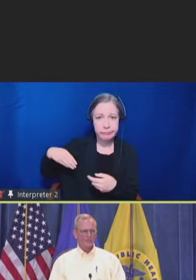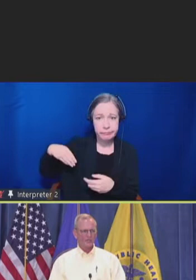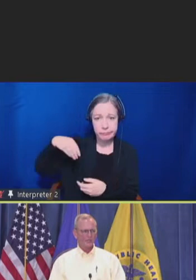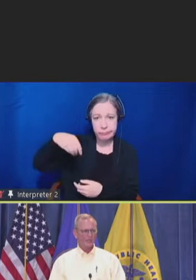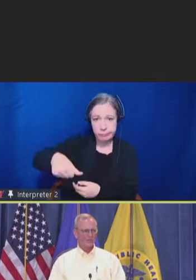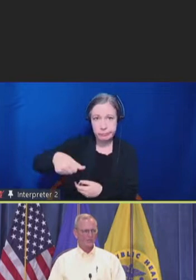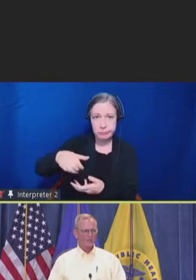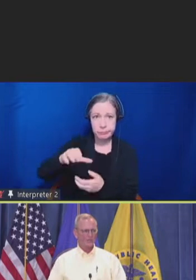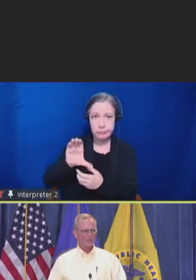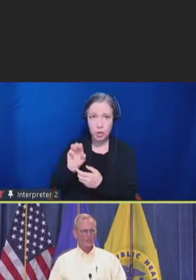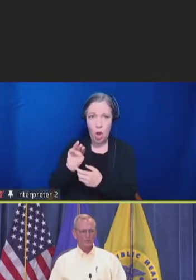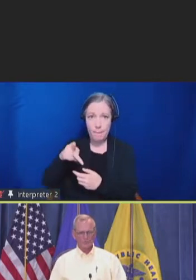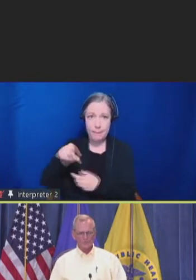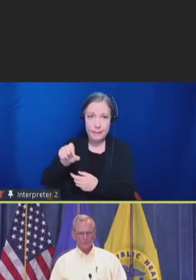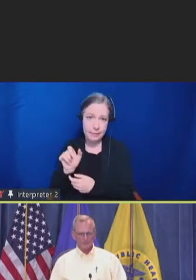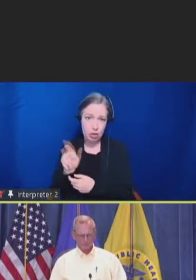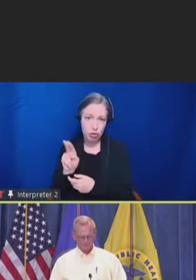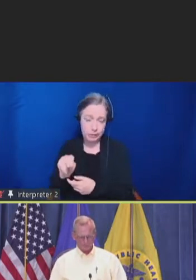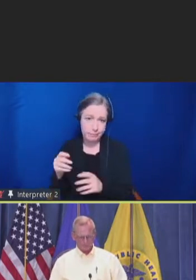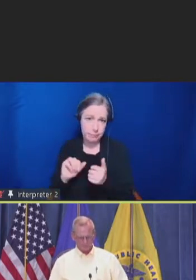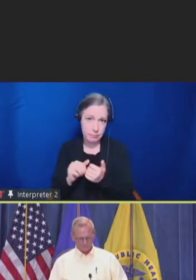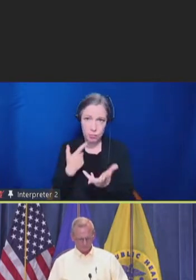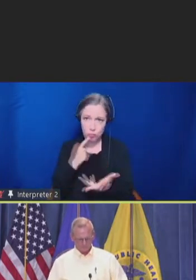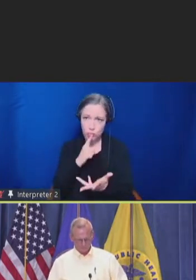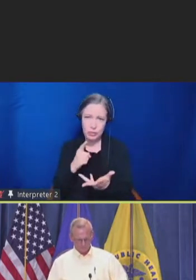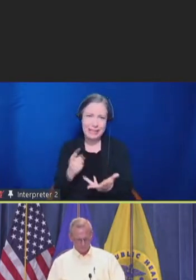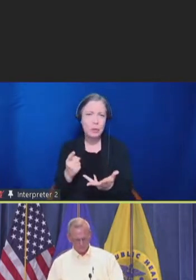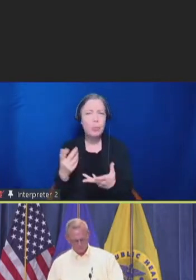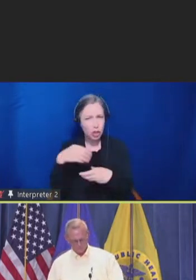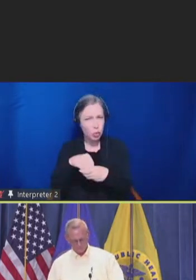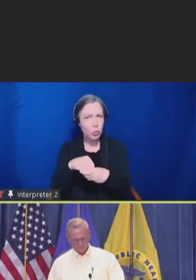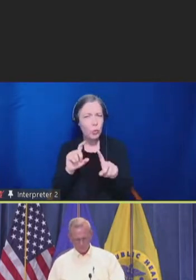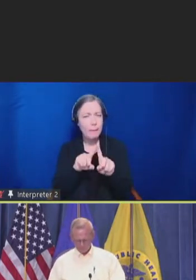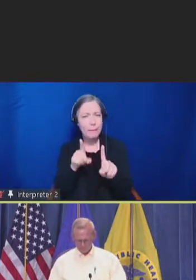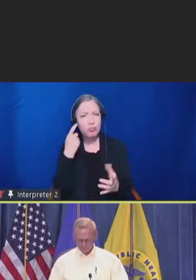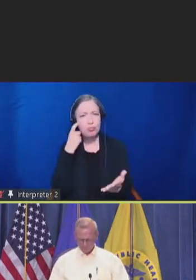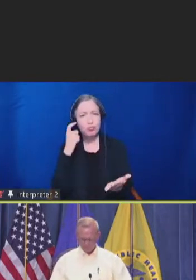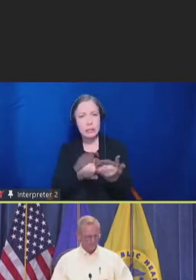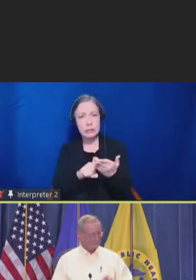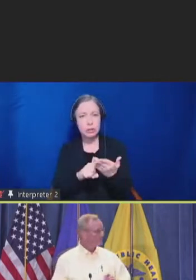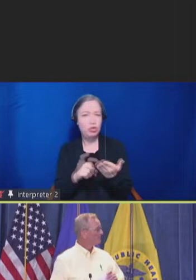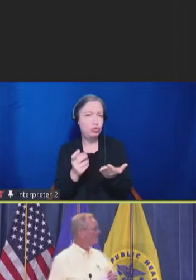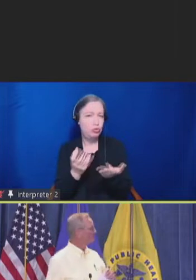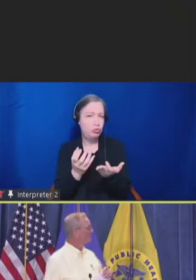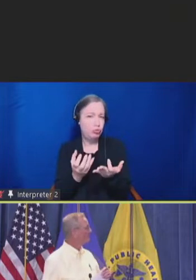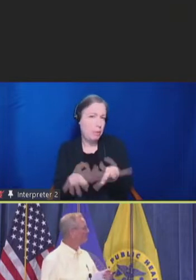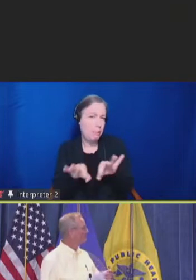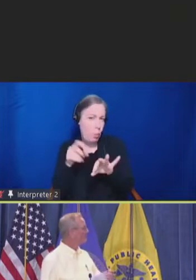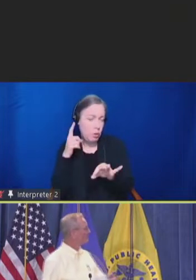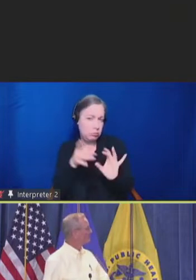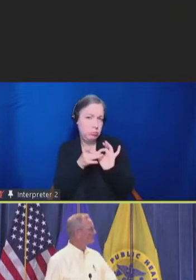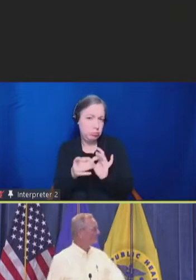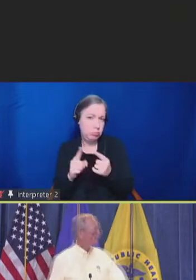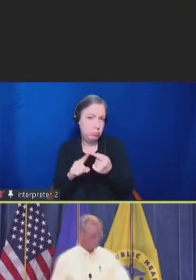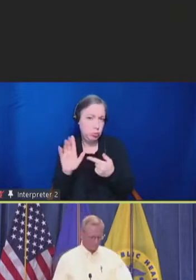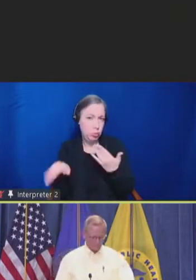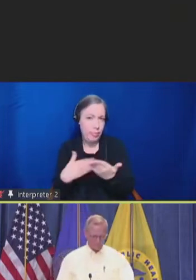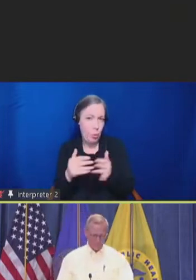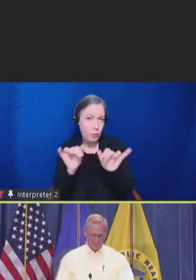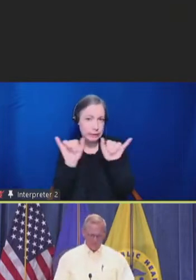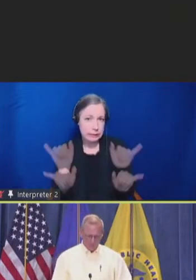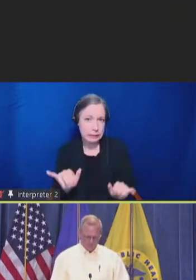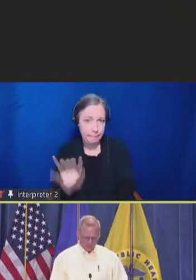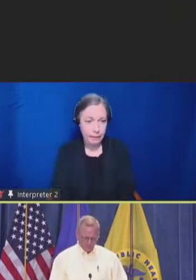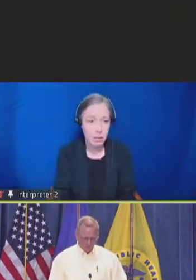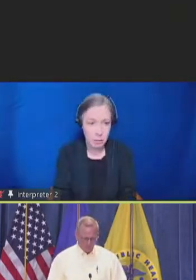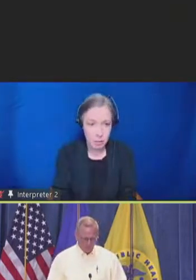of contribution to the whole system.